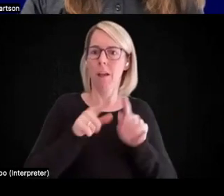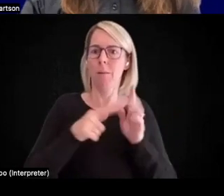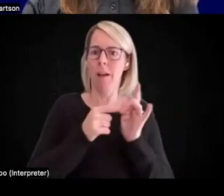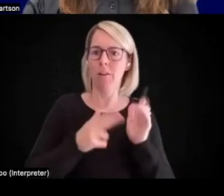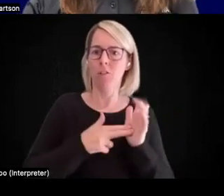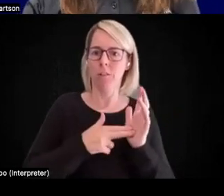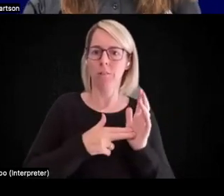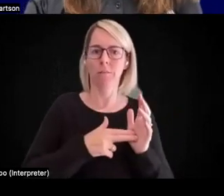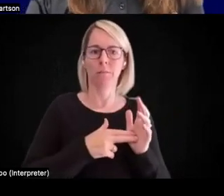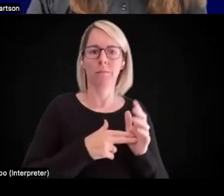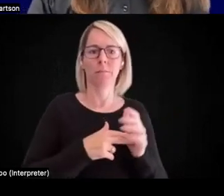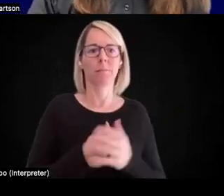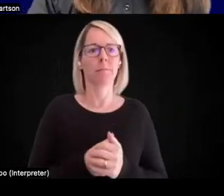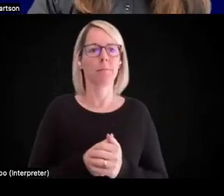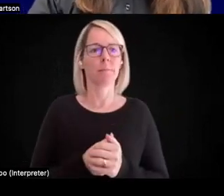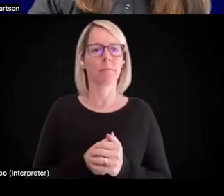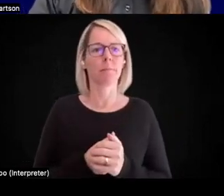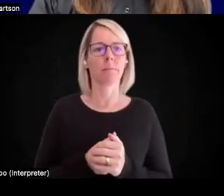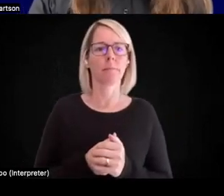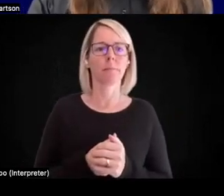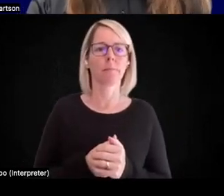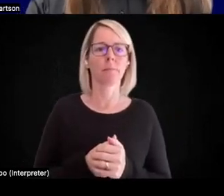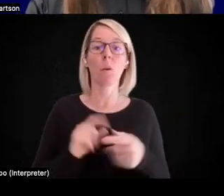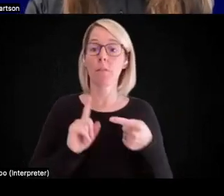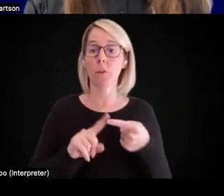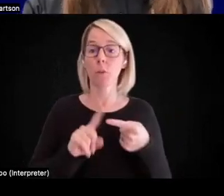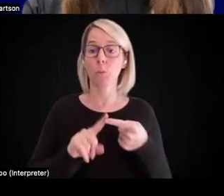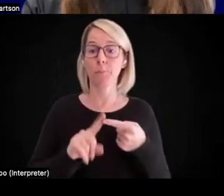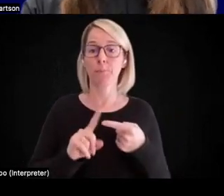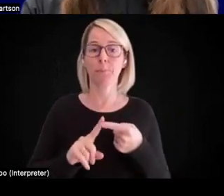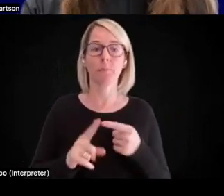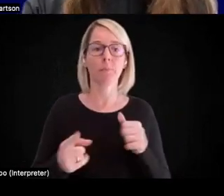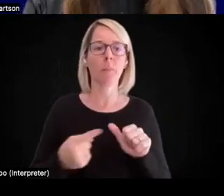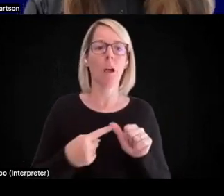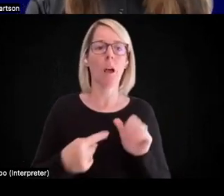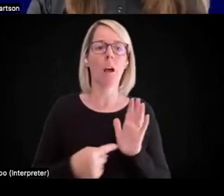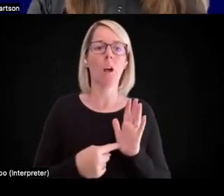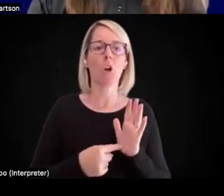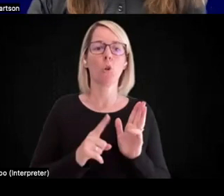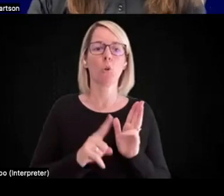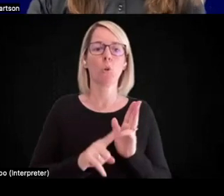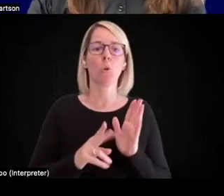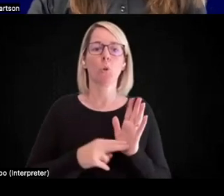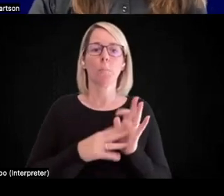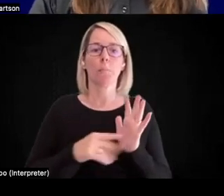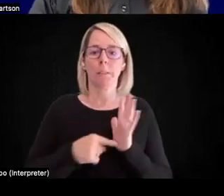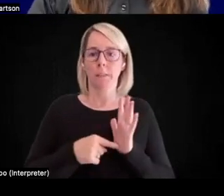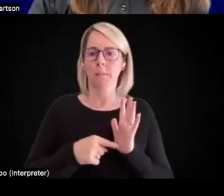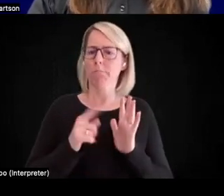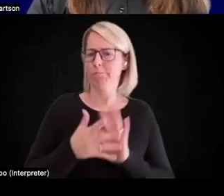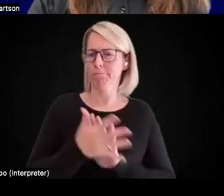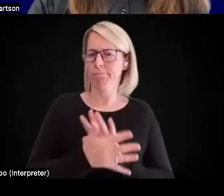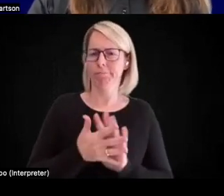The first one of those characteristics was attunement, and what does that mean? It means